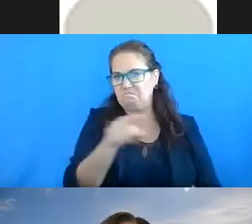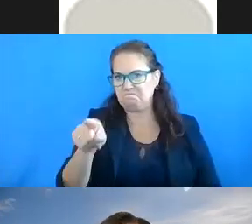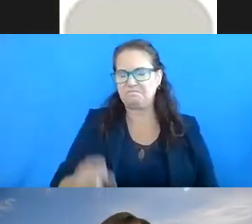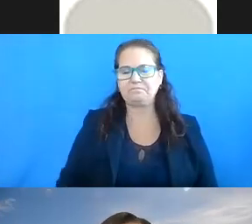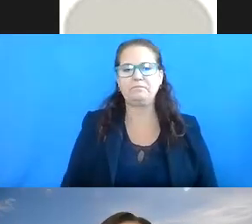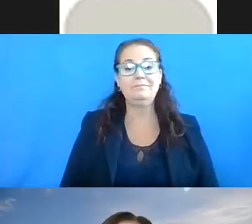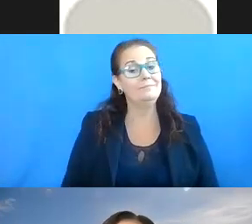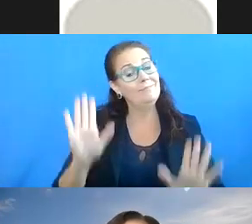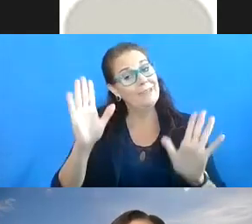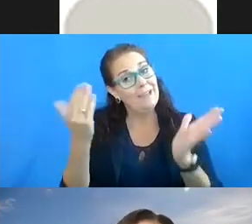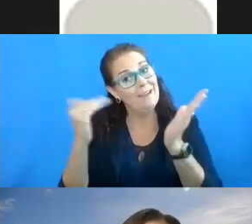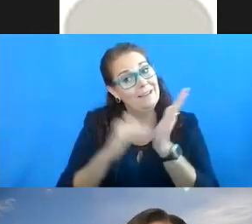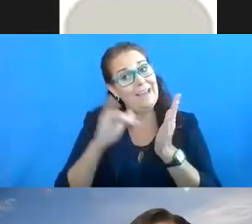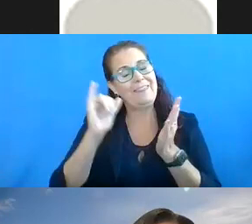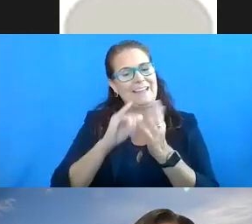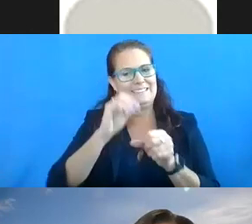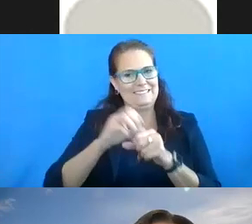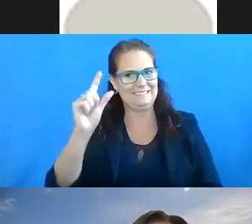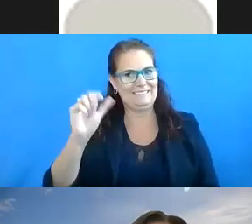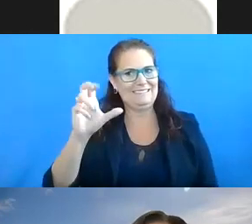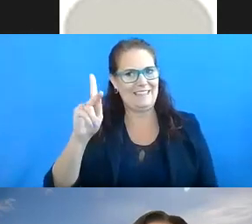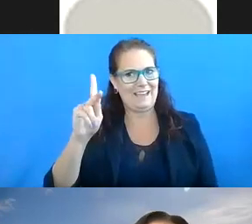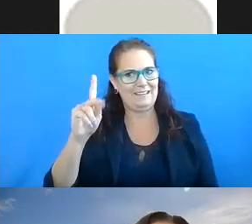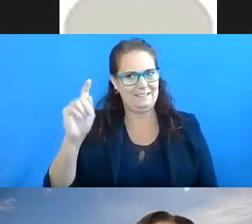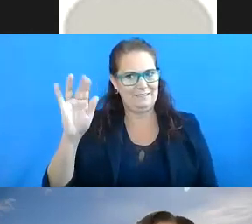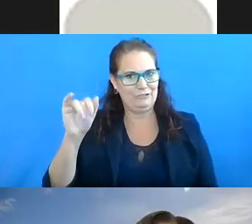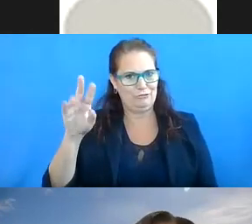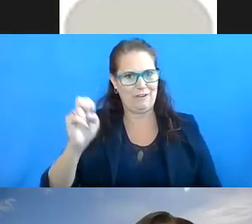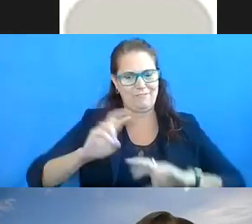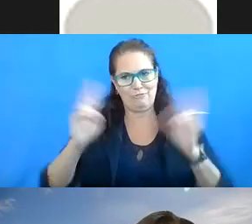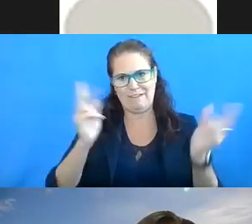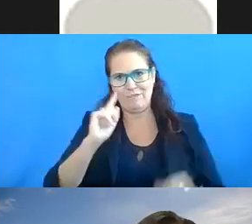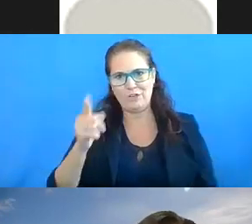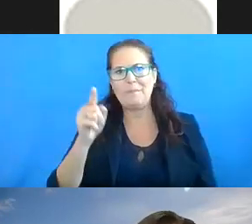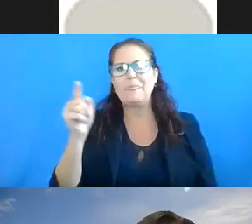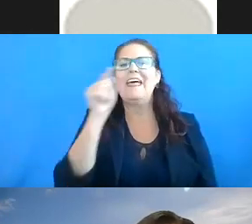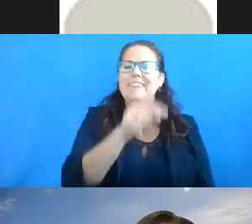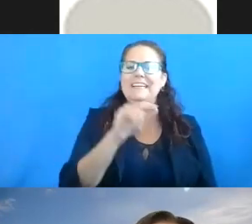Again, that template is in the Slack drive for you. This next slide here is just giving you